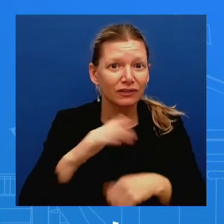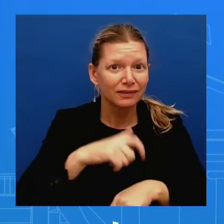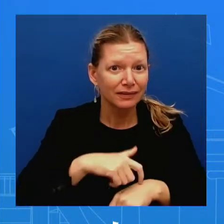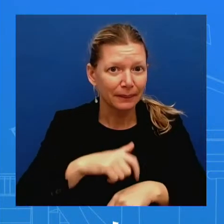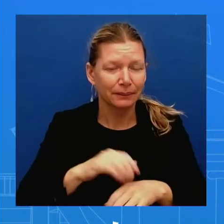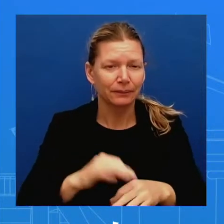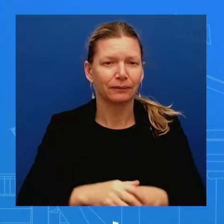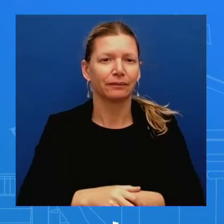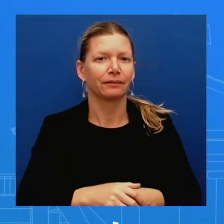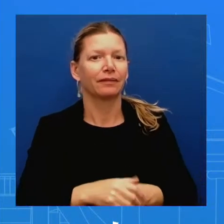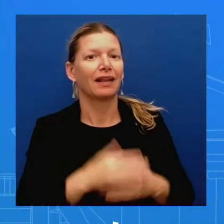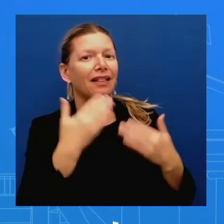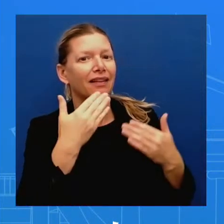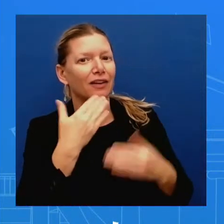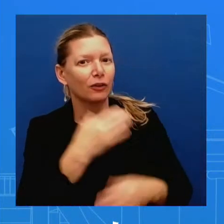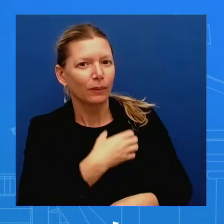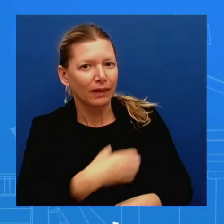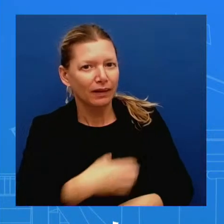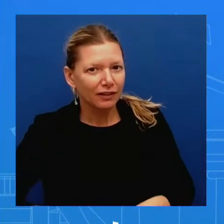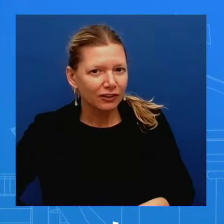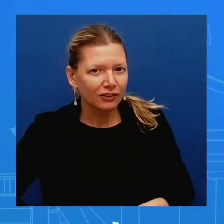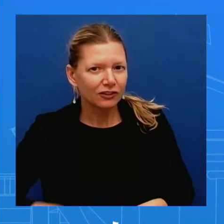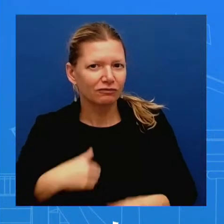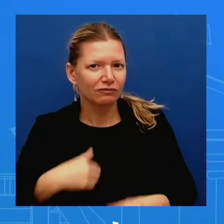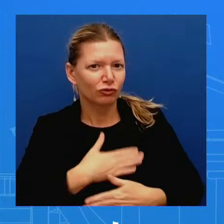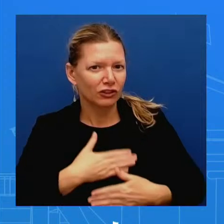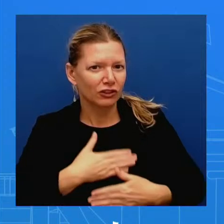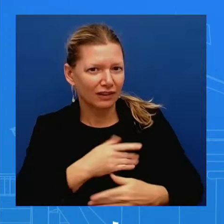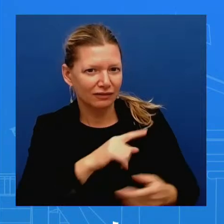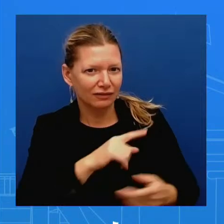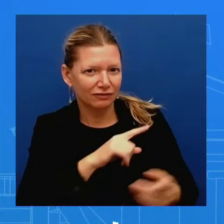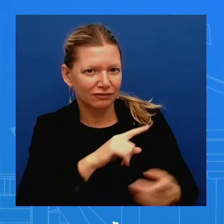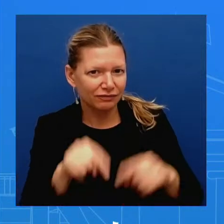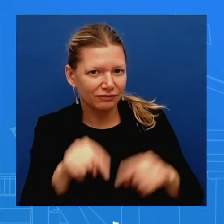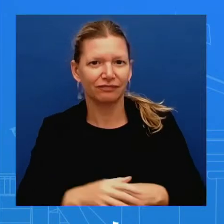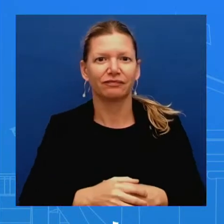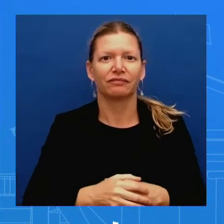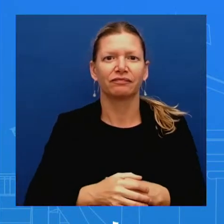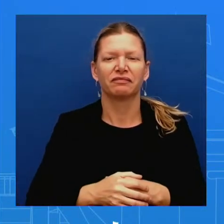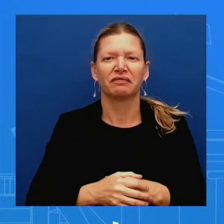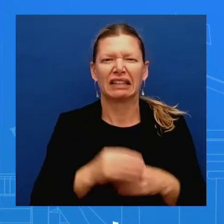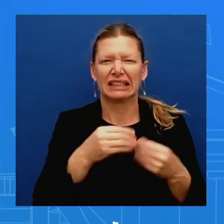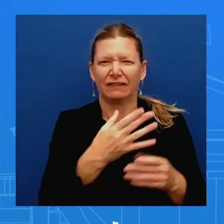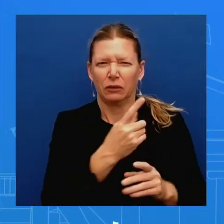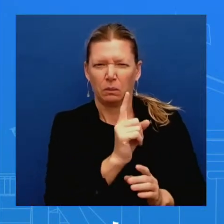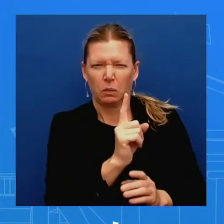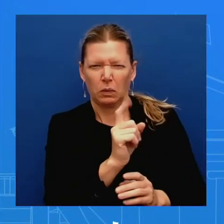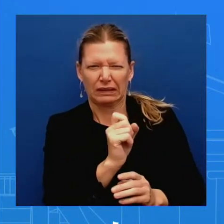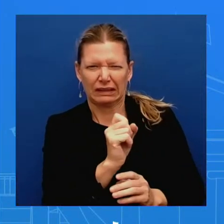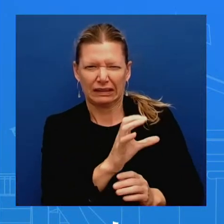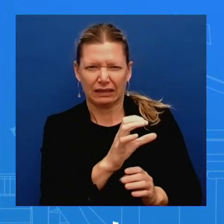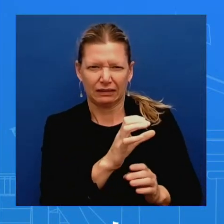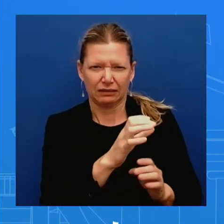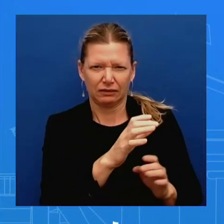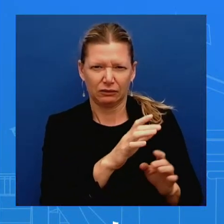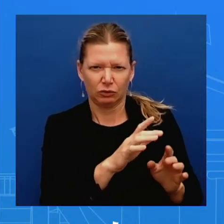Oh, wait. Let's give him a second to -- all right. The Press: Two topics, if I may.